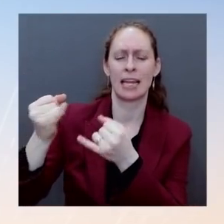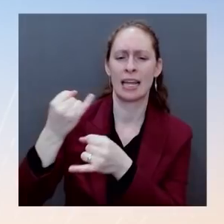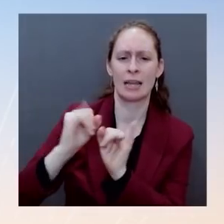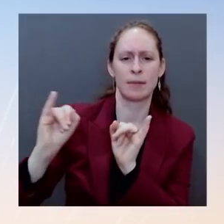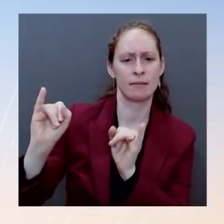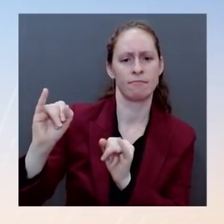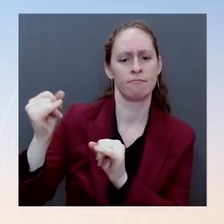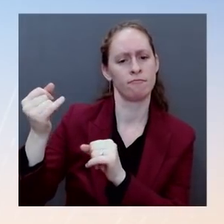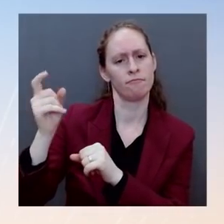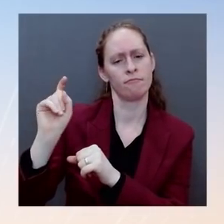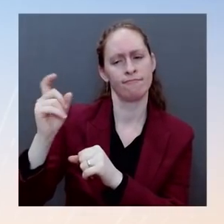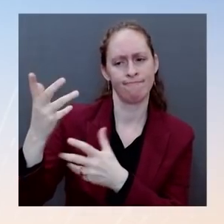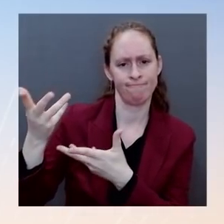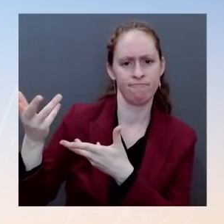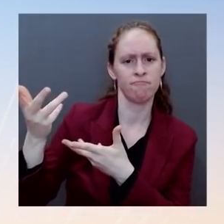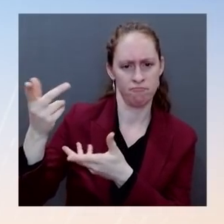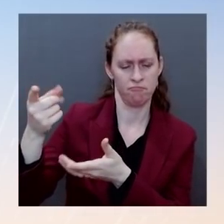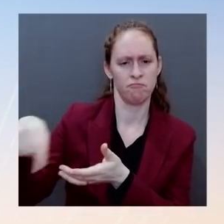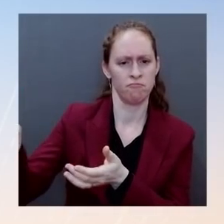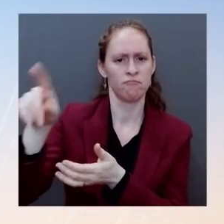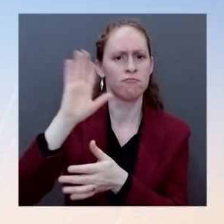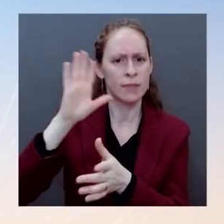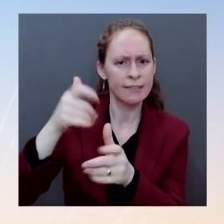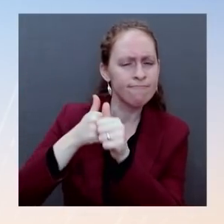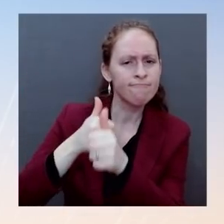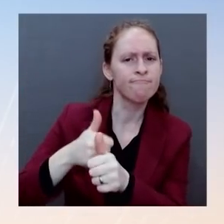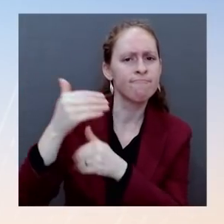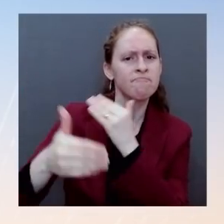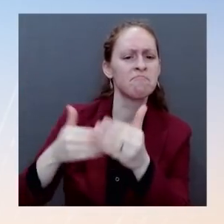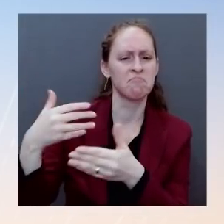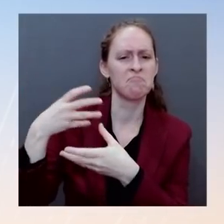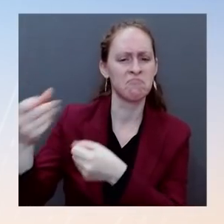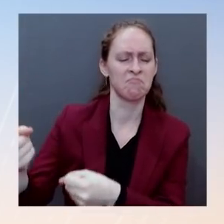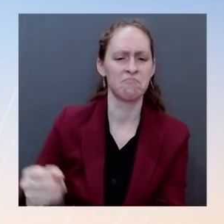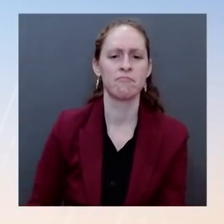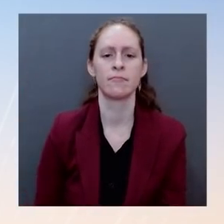in long-term inflation expectations, as of recently.